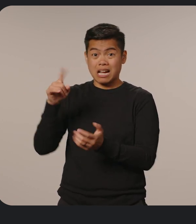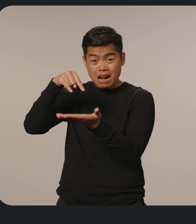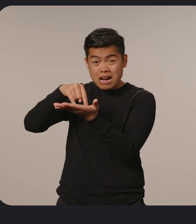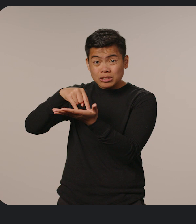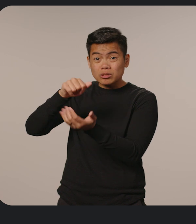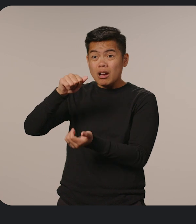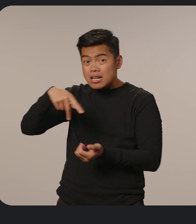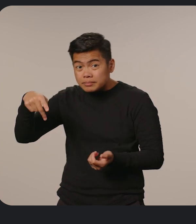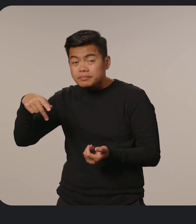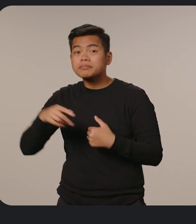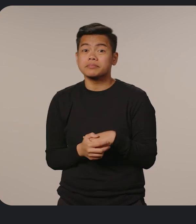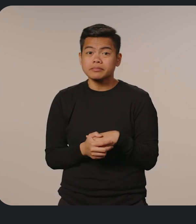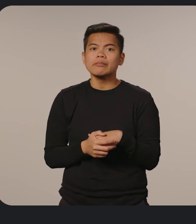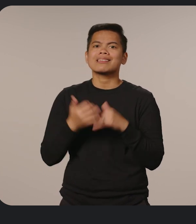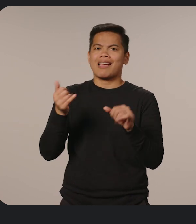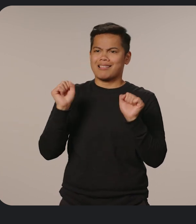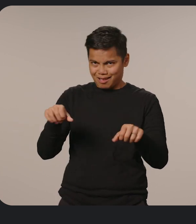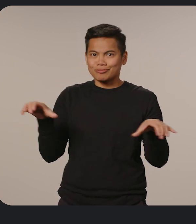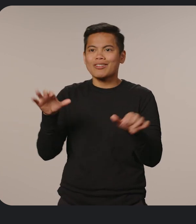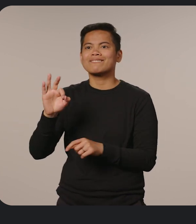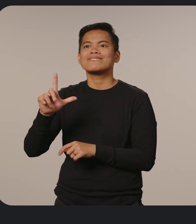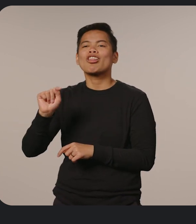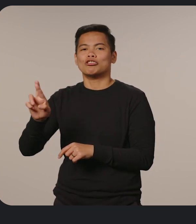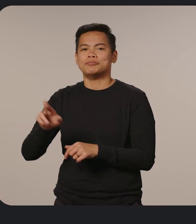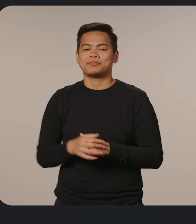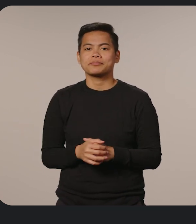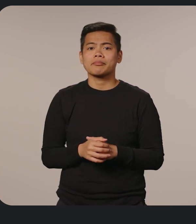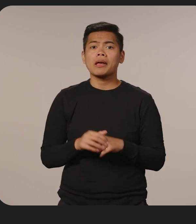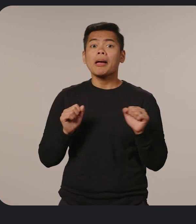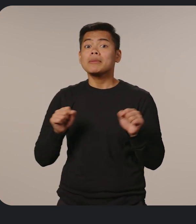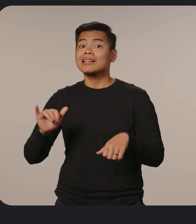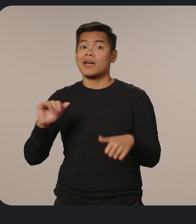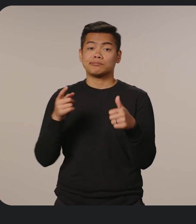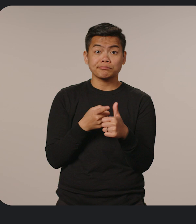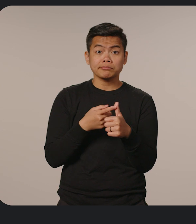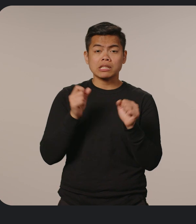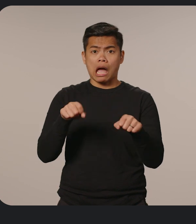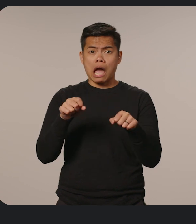an Android app now you can also do it with flutter